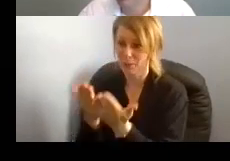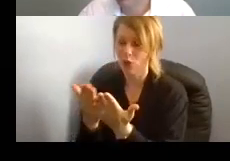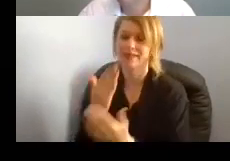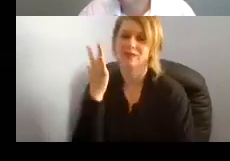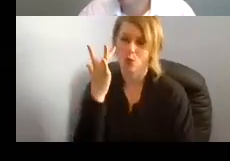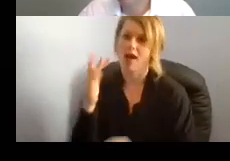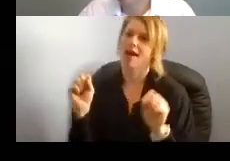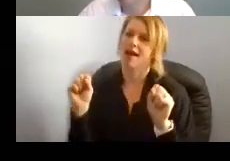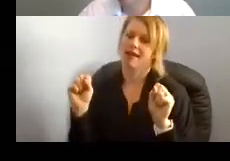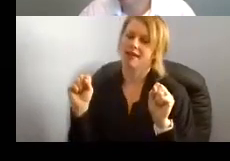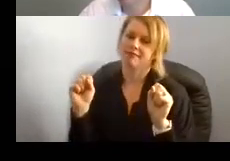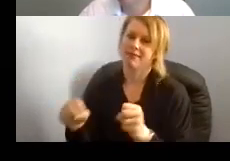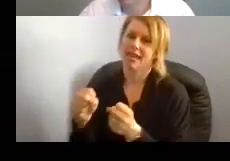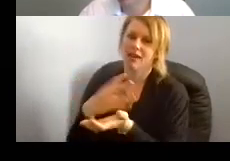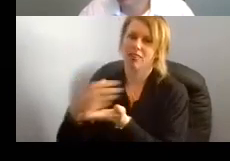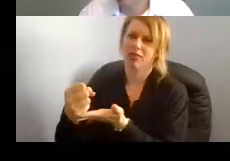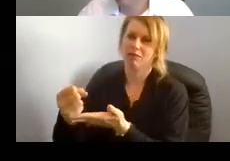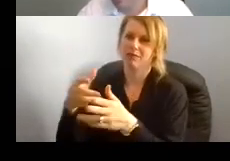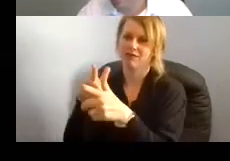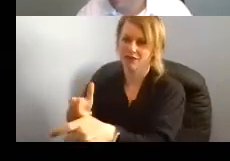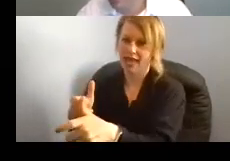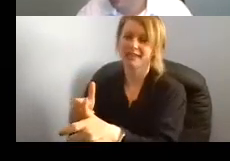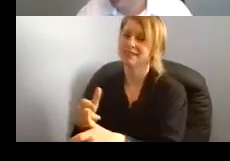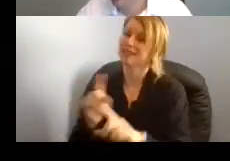And I’ve actually had situations where I’ve recommended a book,